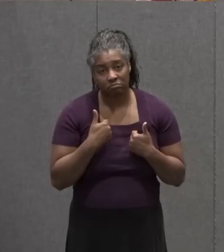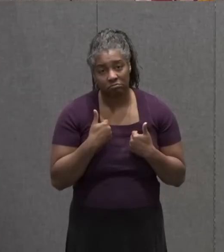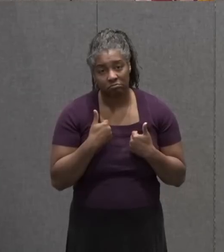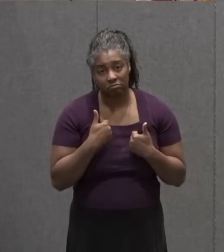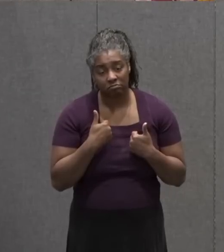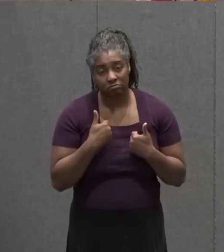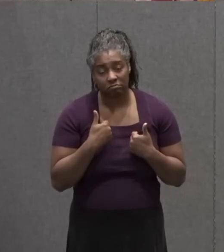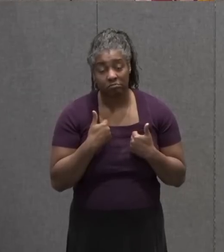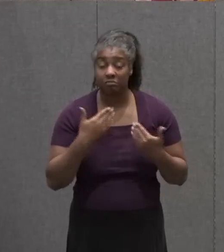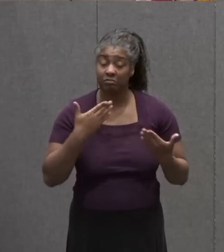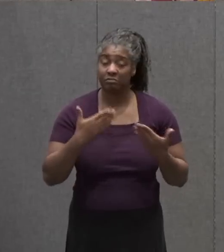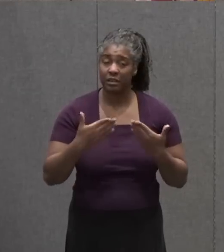or worried.